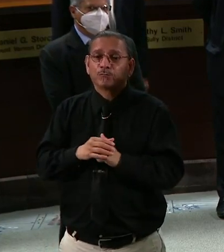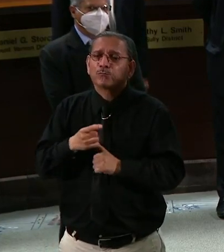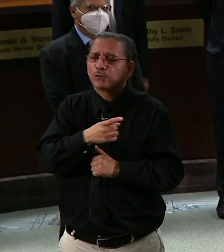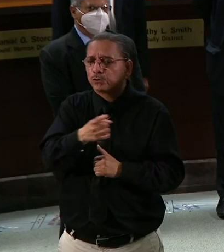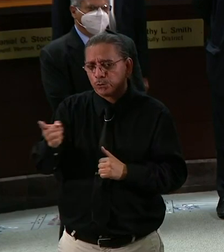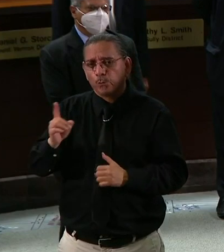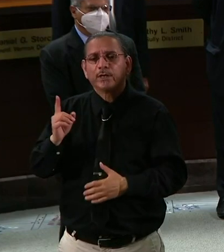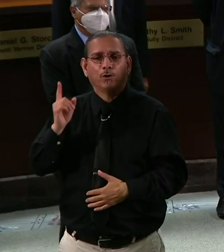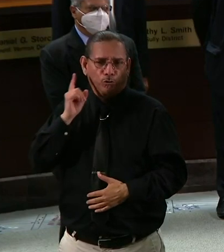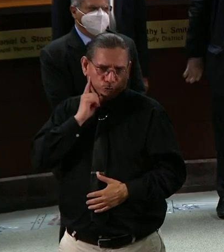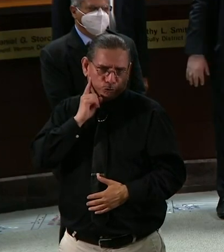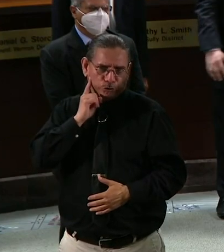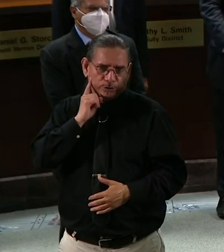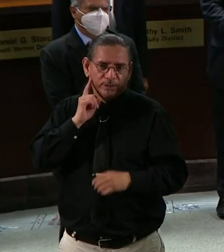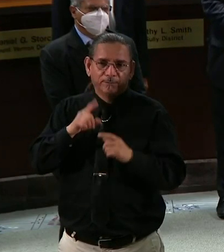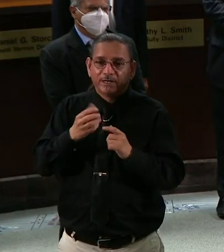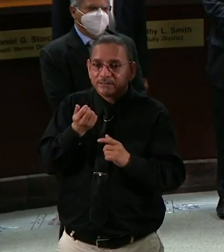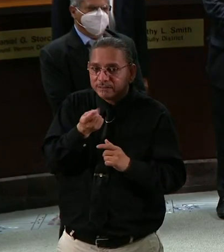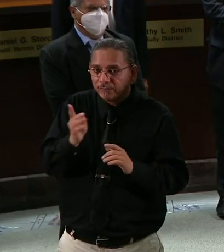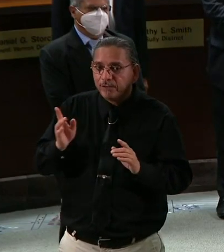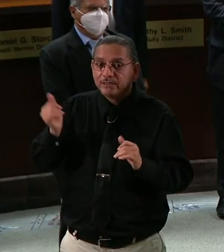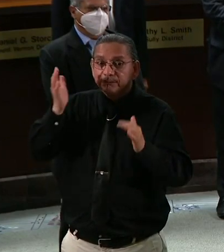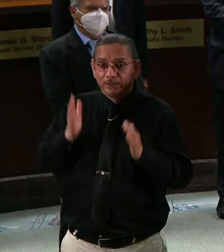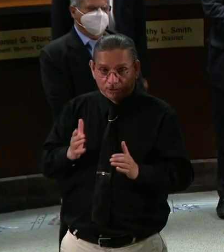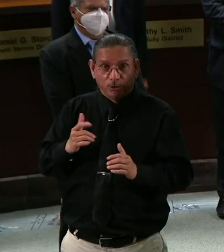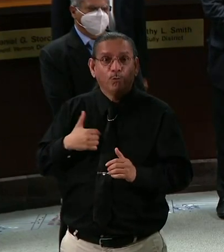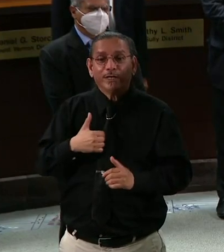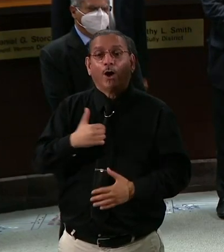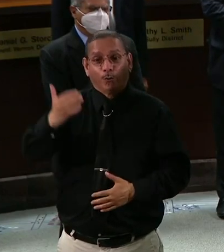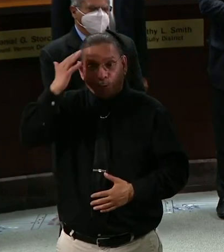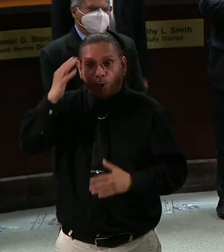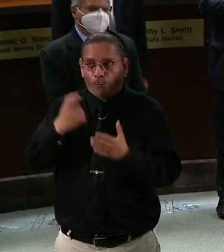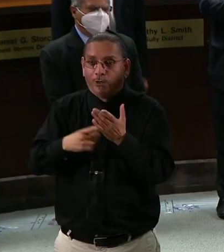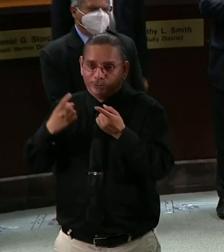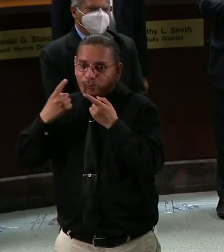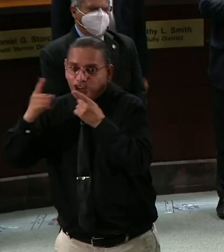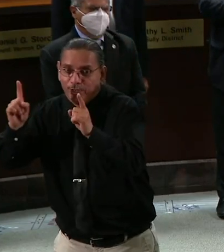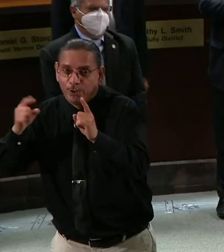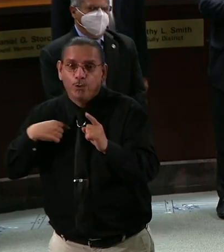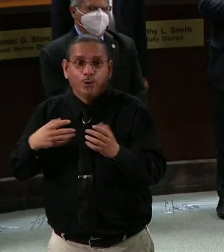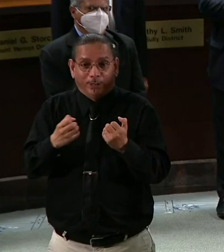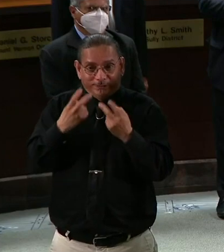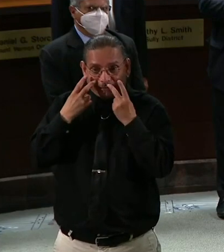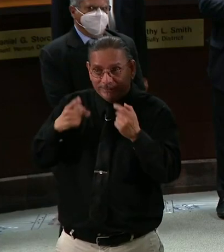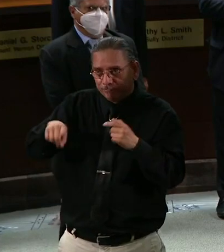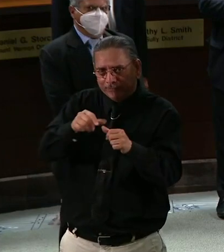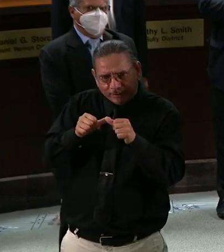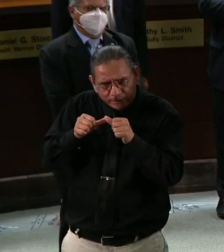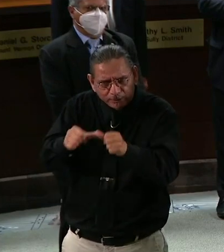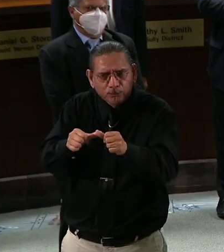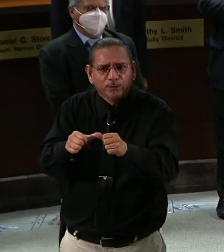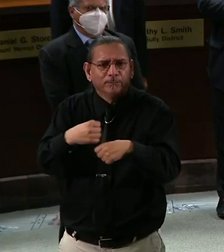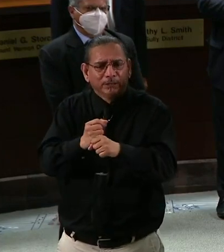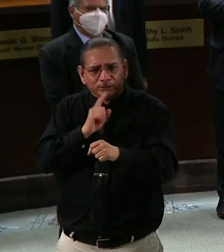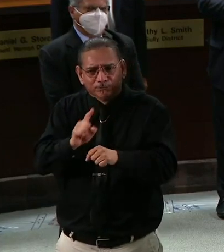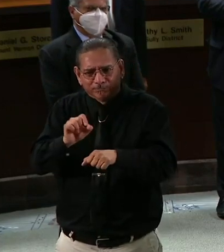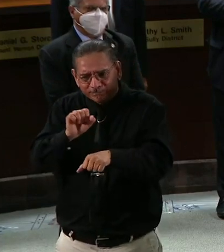FOR BEING WITH US- YOU HAVE HEARD IT SAID THAT BY A NUMBER OF SPEAKERS WE KNOW WHAT WORKS